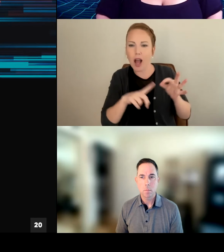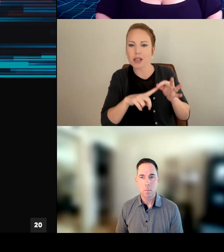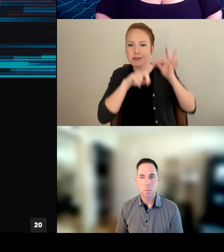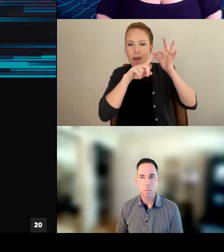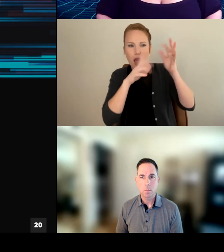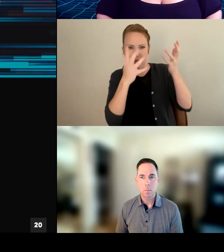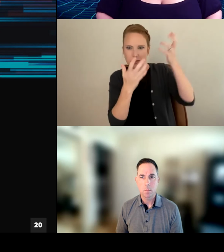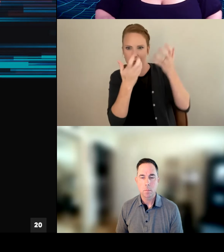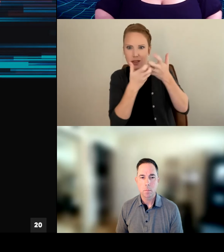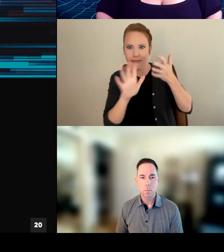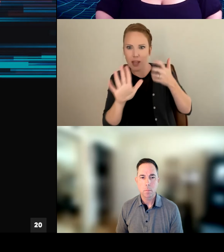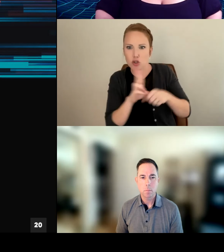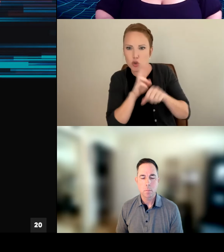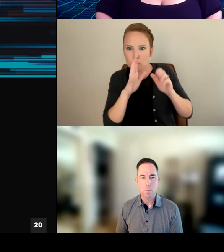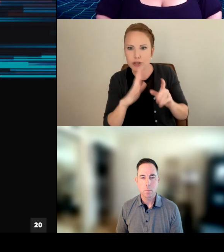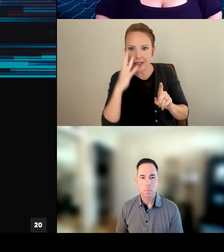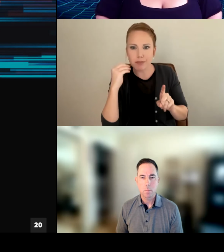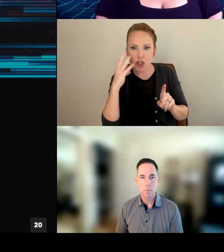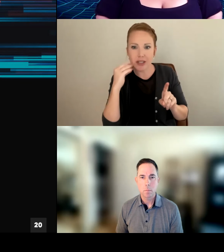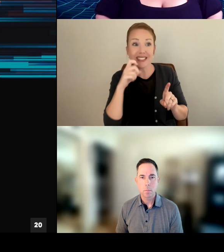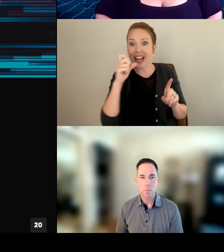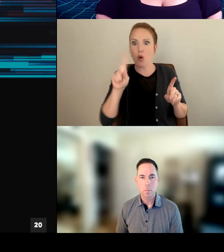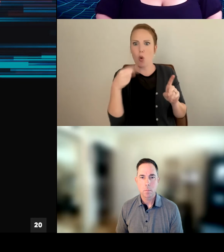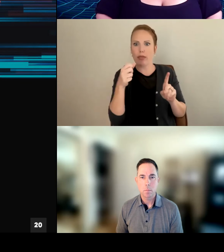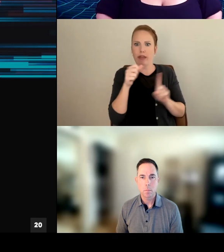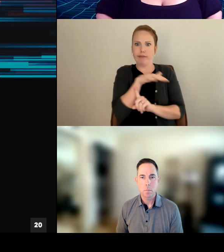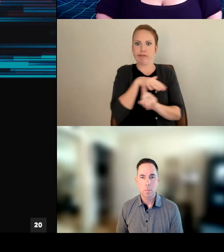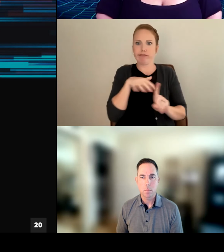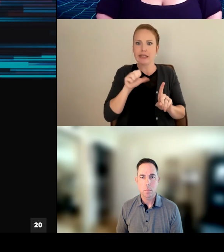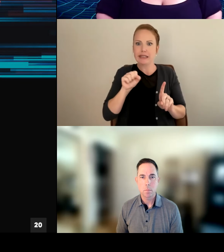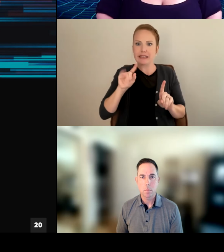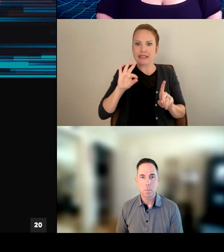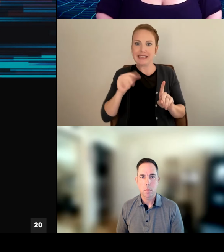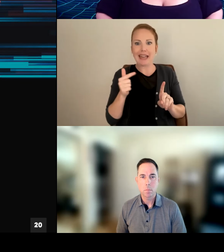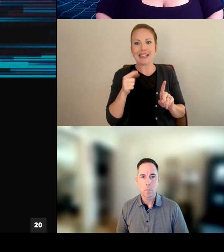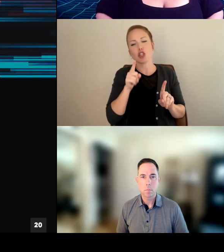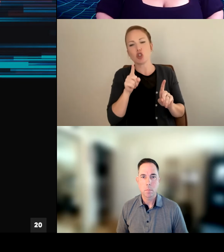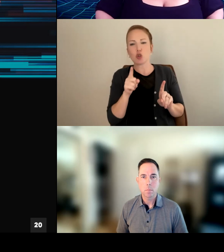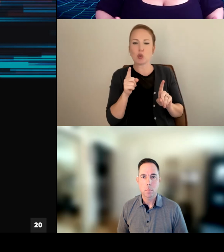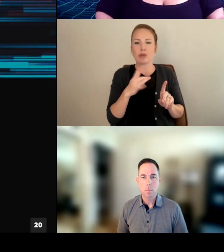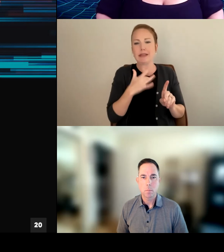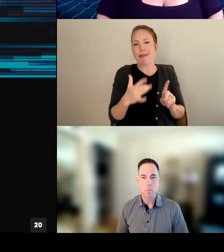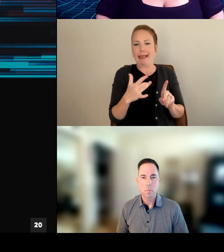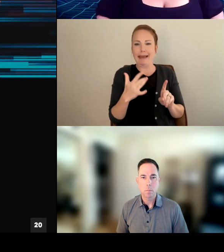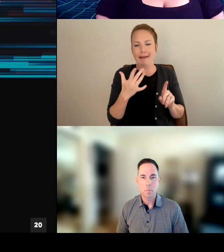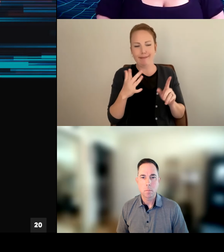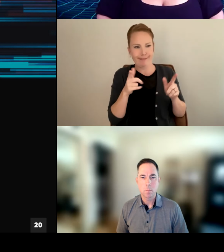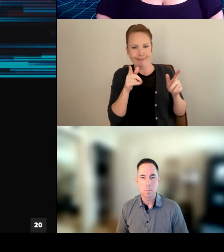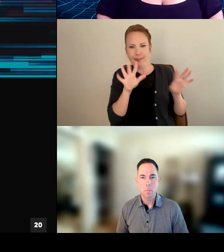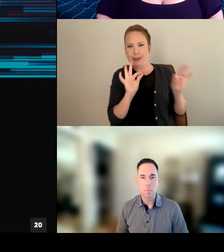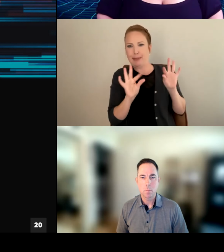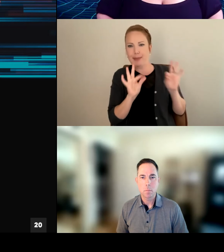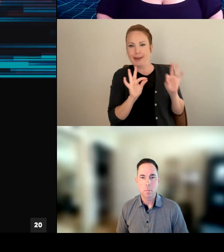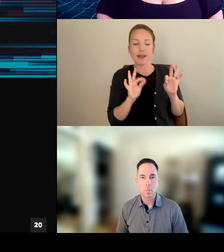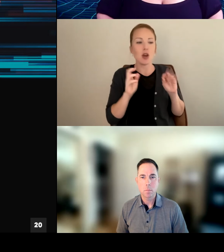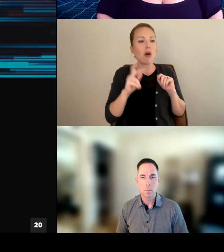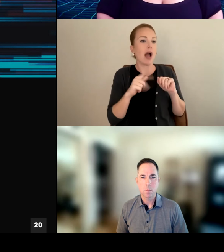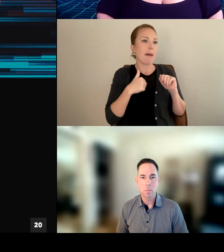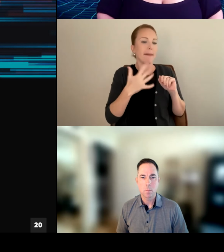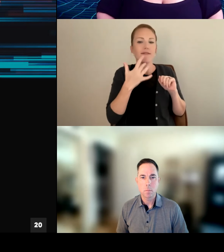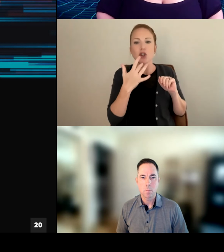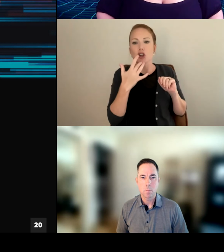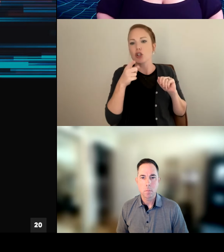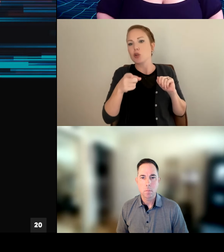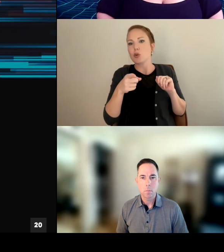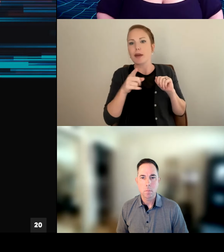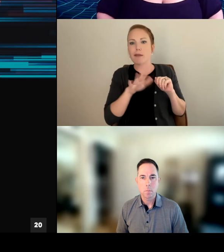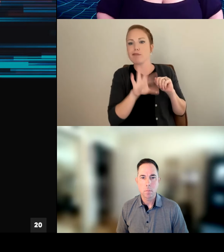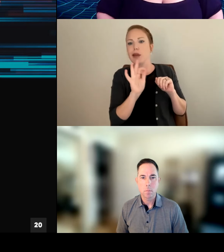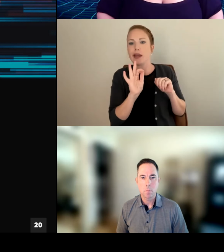beyond just the settings that you get within the site now. Well, you can, it really allows